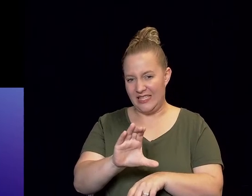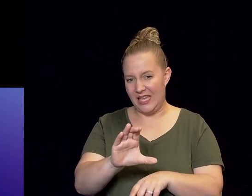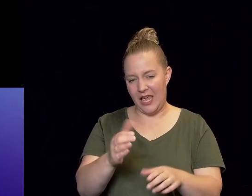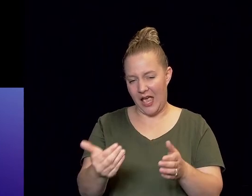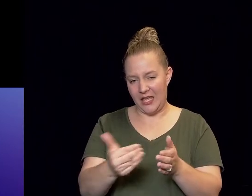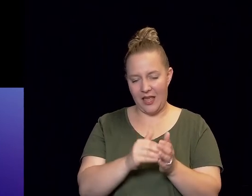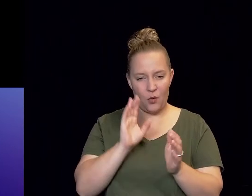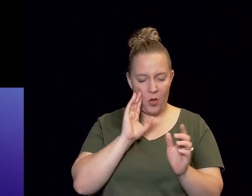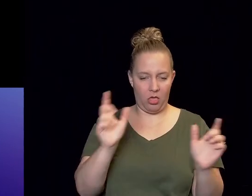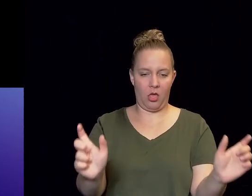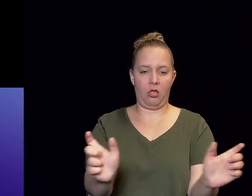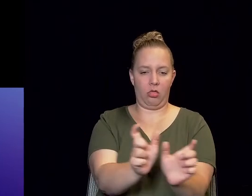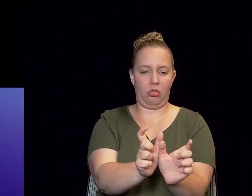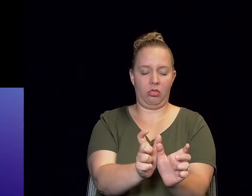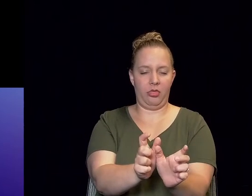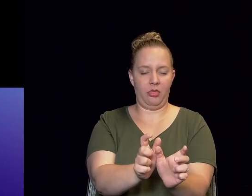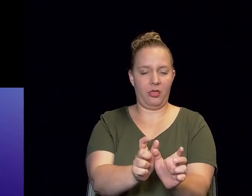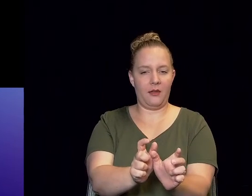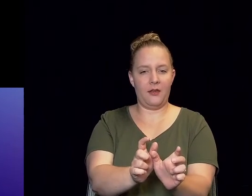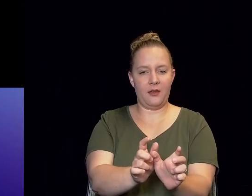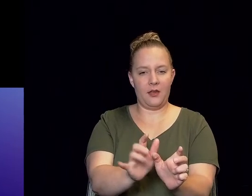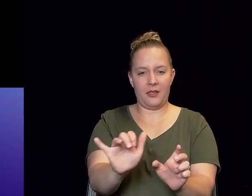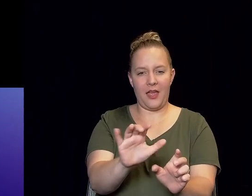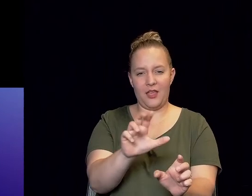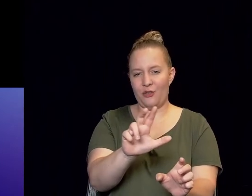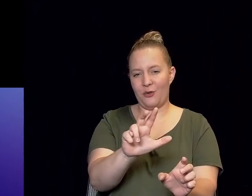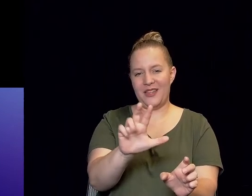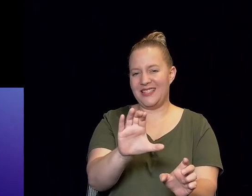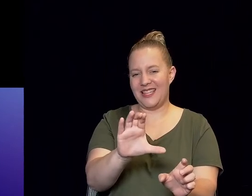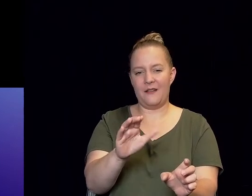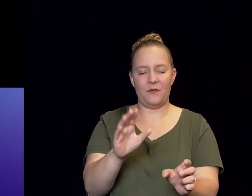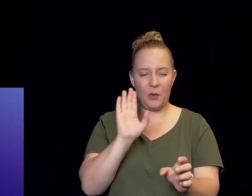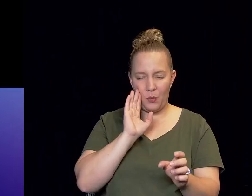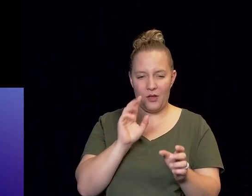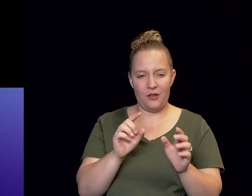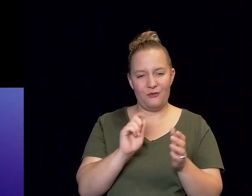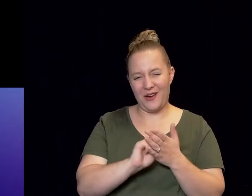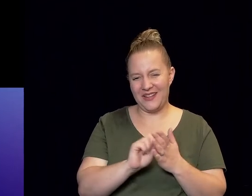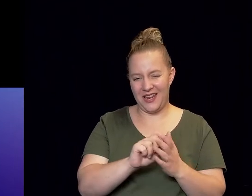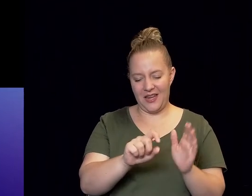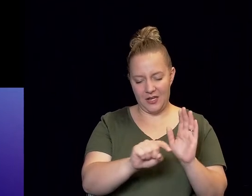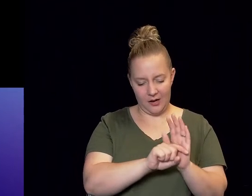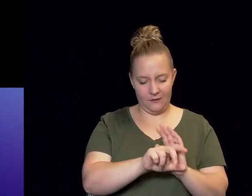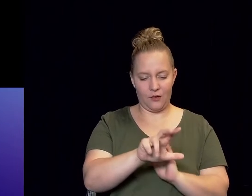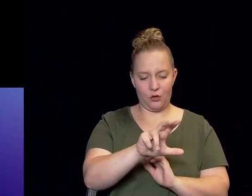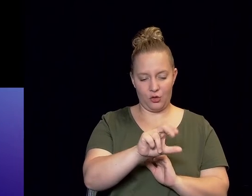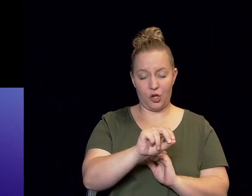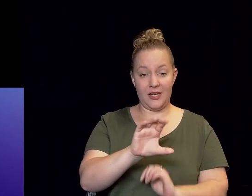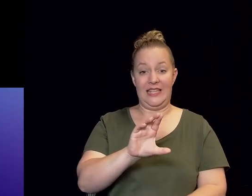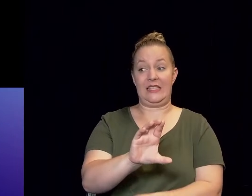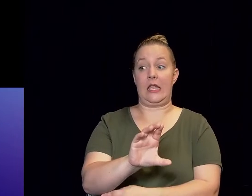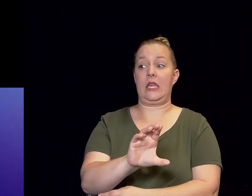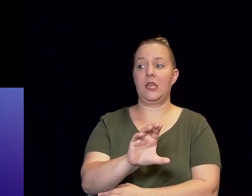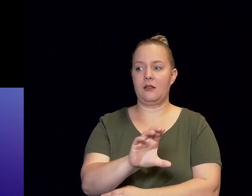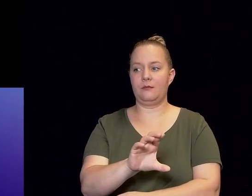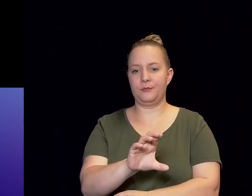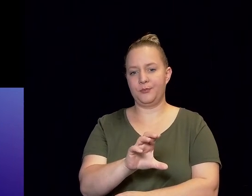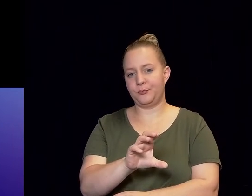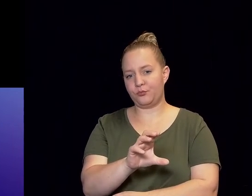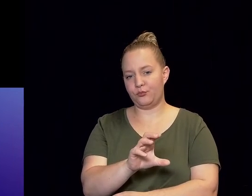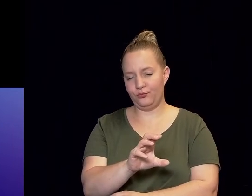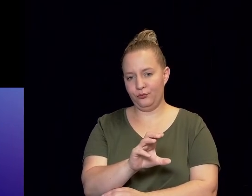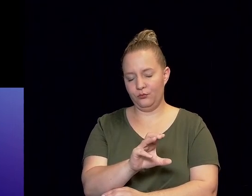together kind of like how it was for the 3c. So, I'm just going to write -30c right there.